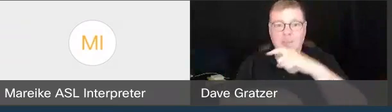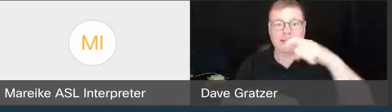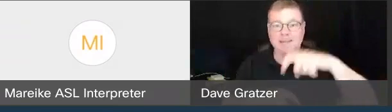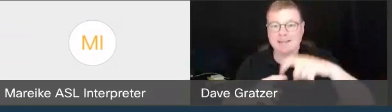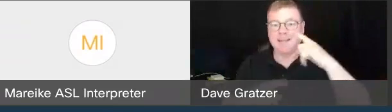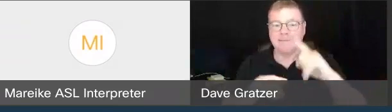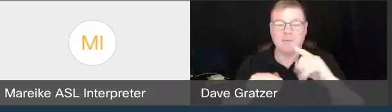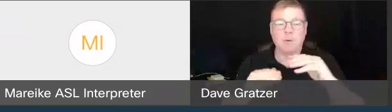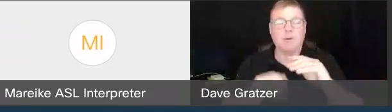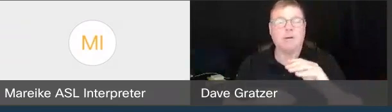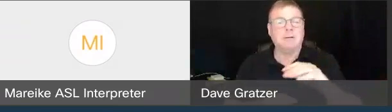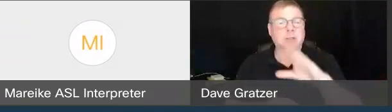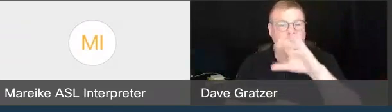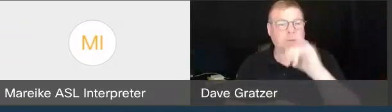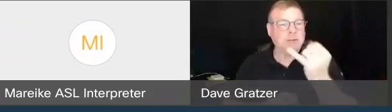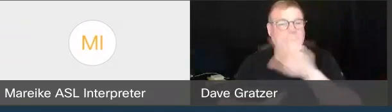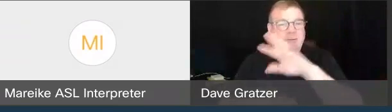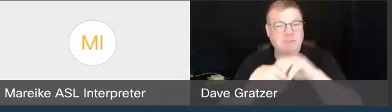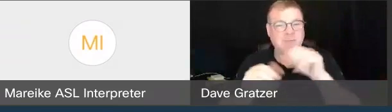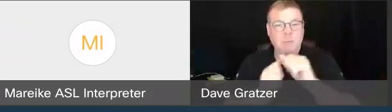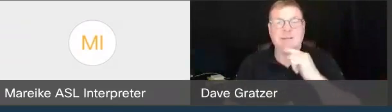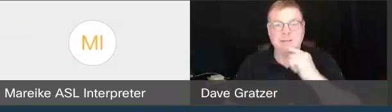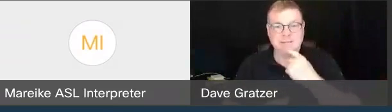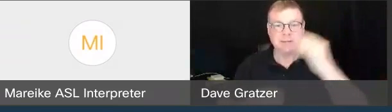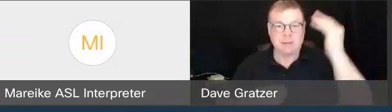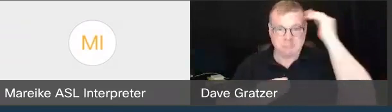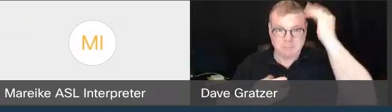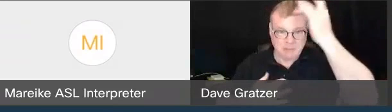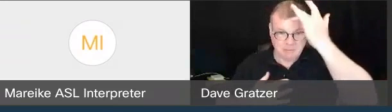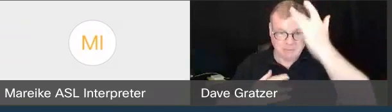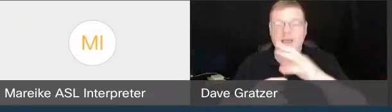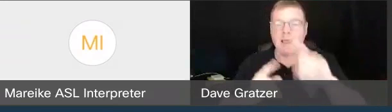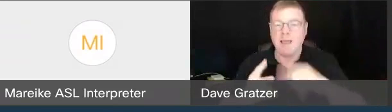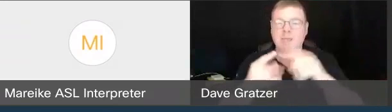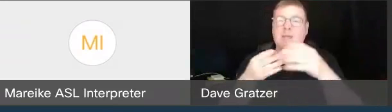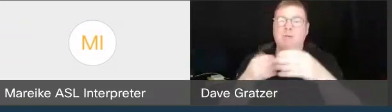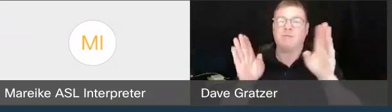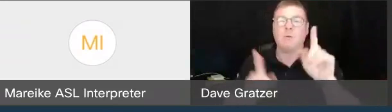individuals with severe mental illness, and then give an overview of where the research literature,